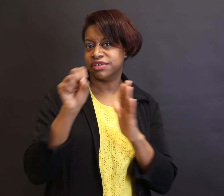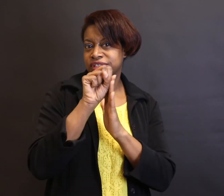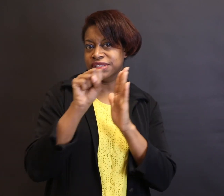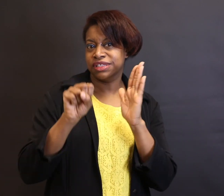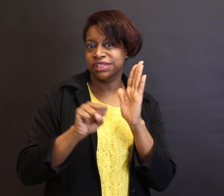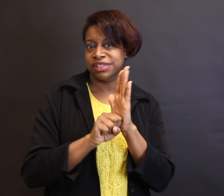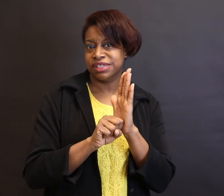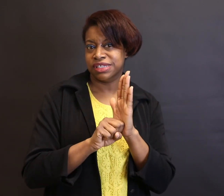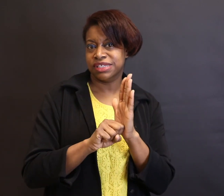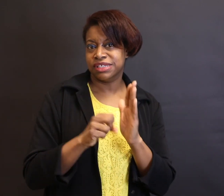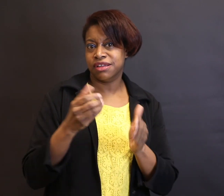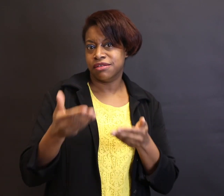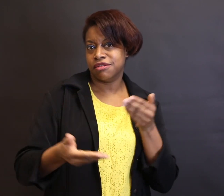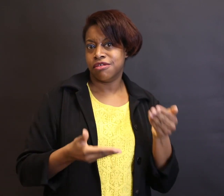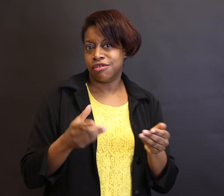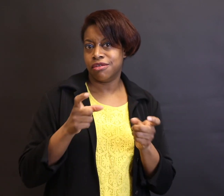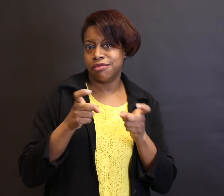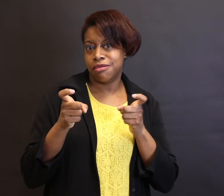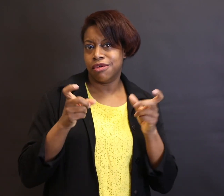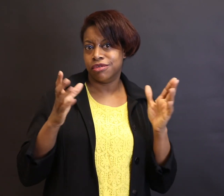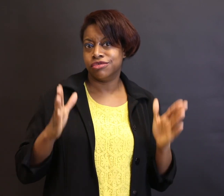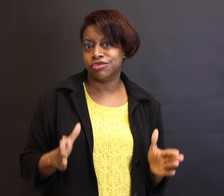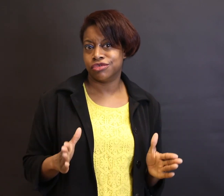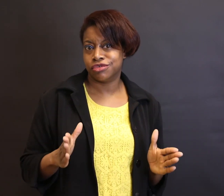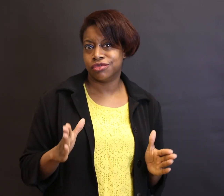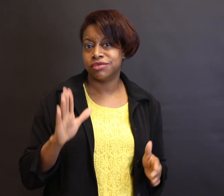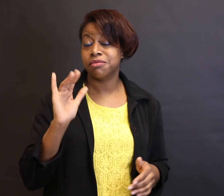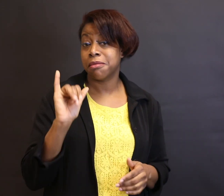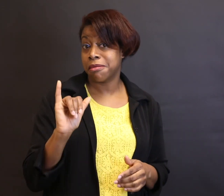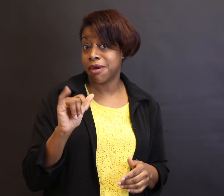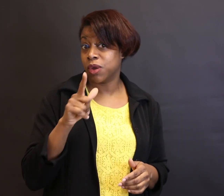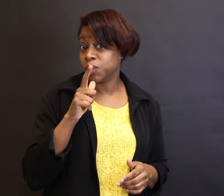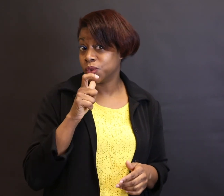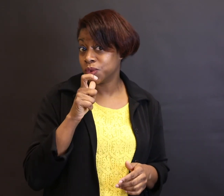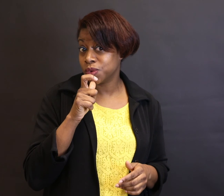state hiring managers by